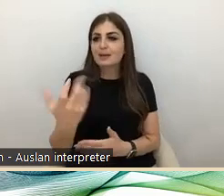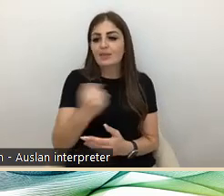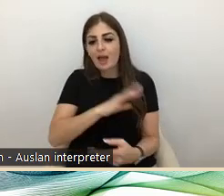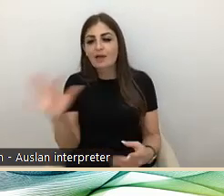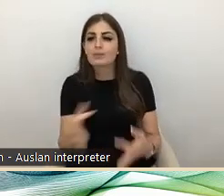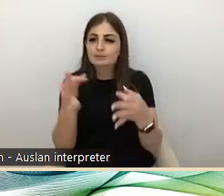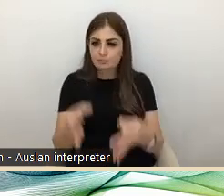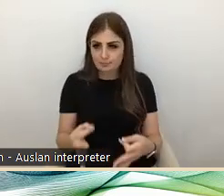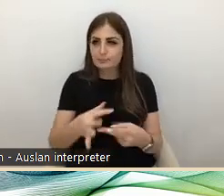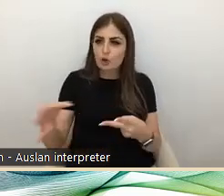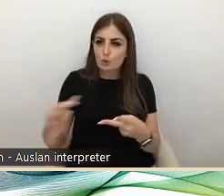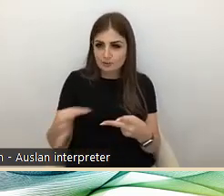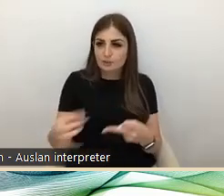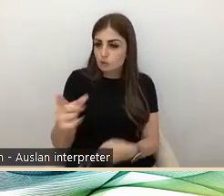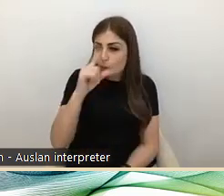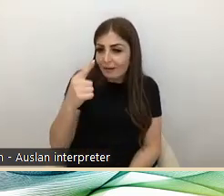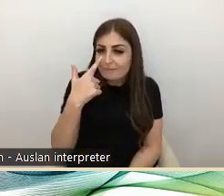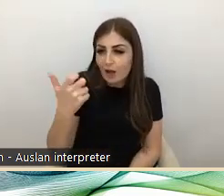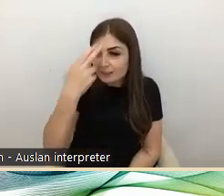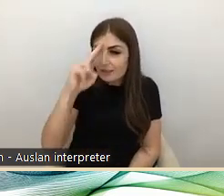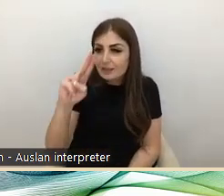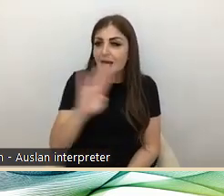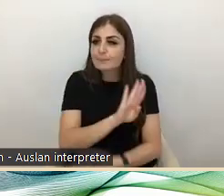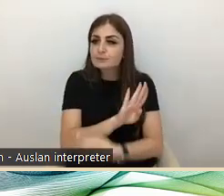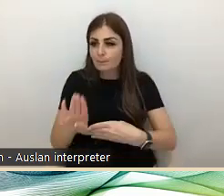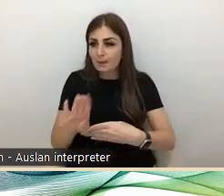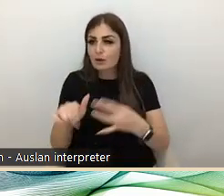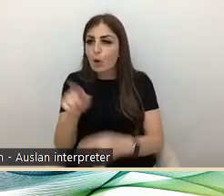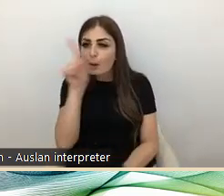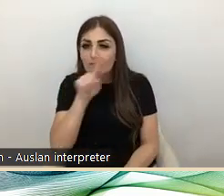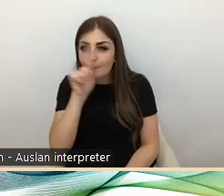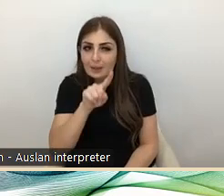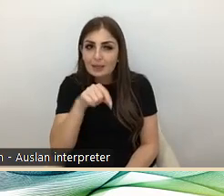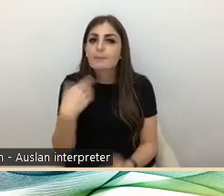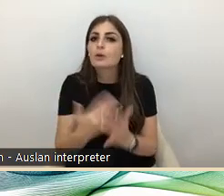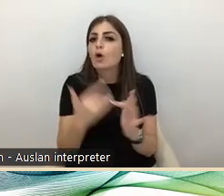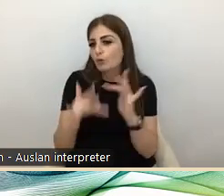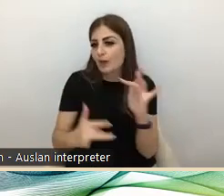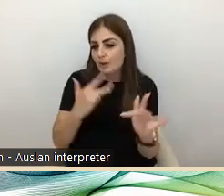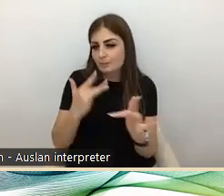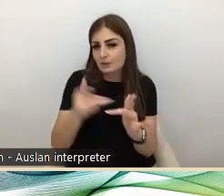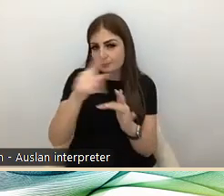You can find out the names of the panel of independent experts by following the link